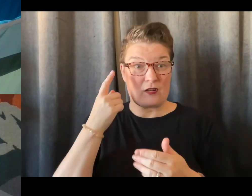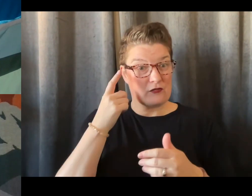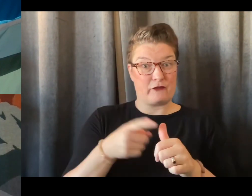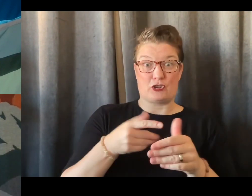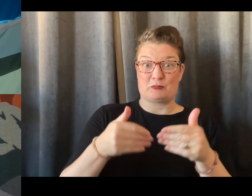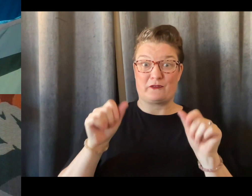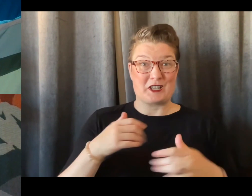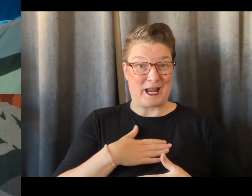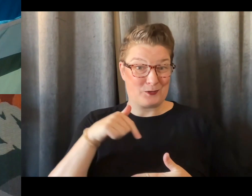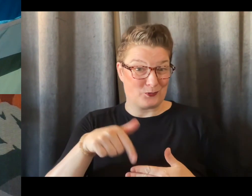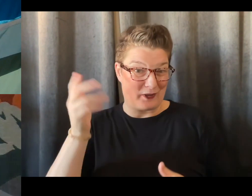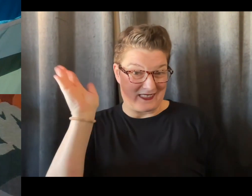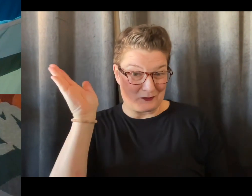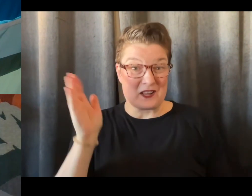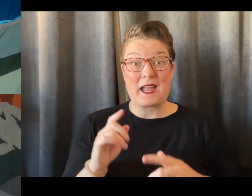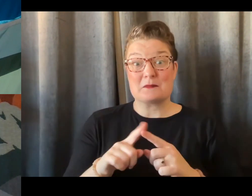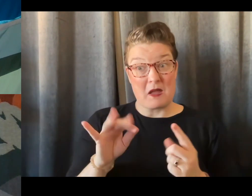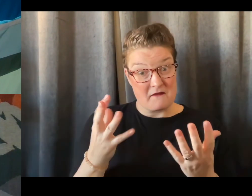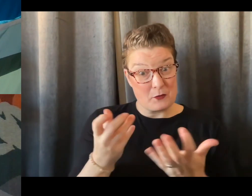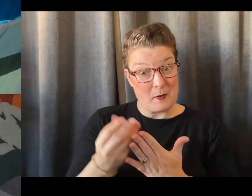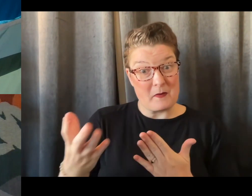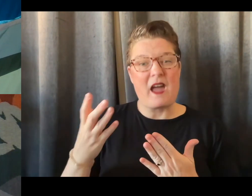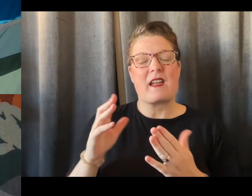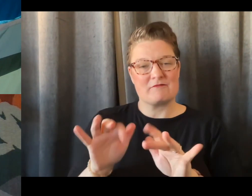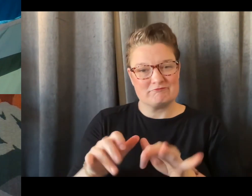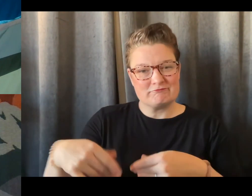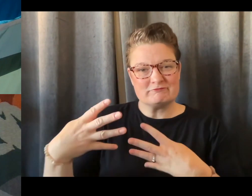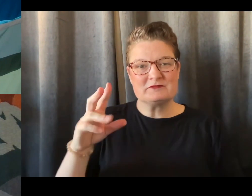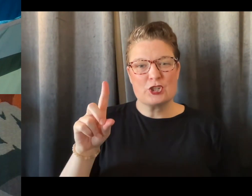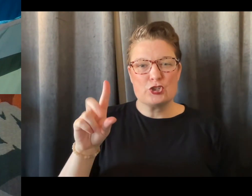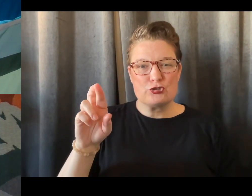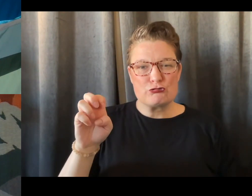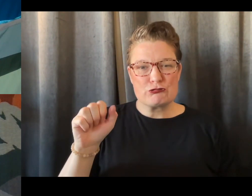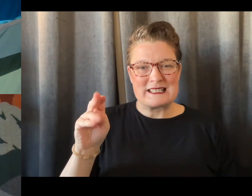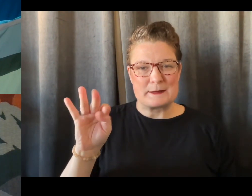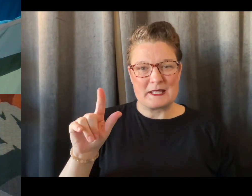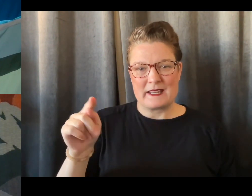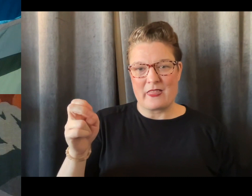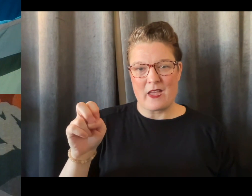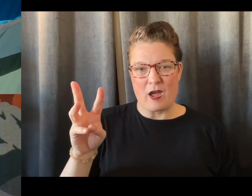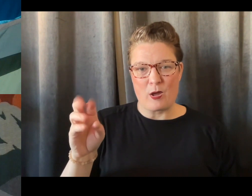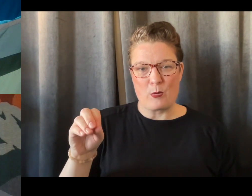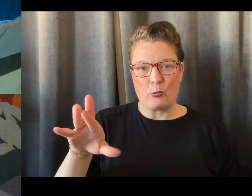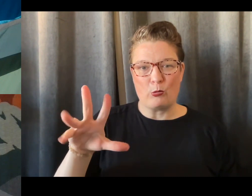it at Dreamingtheworldtocome.com and it's actually on sale for $5 right now while supplies last.